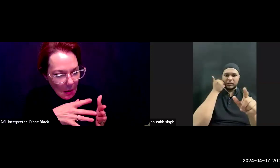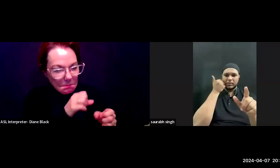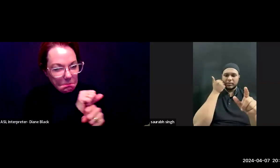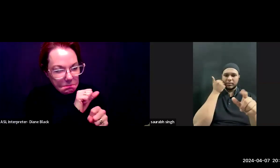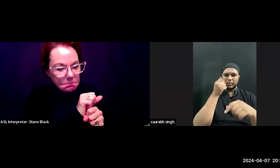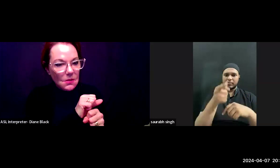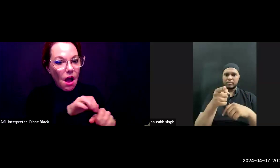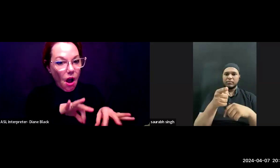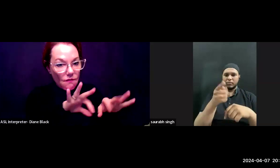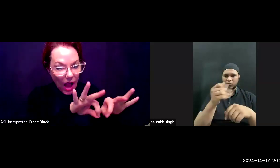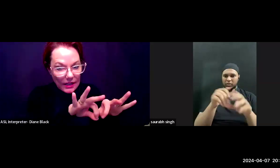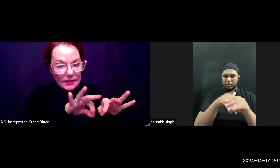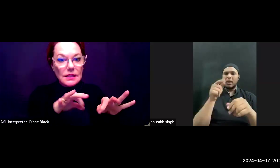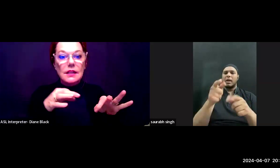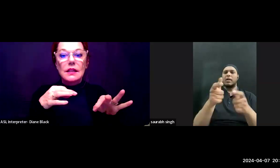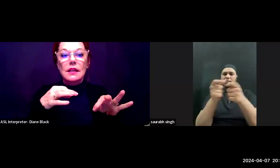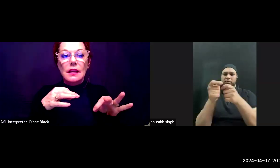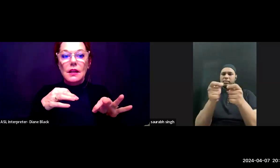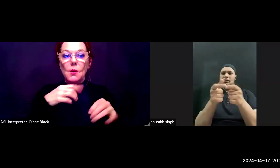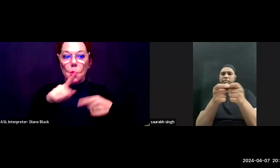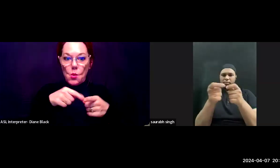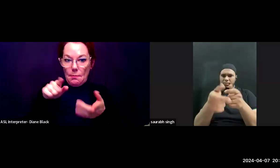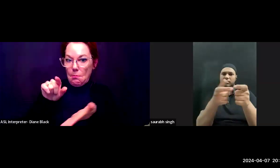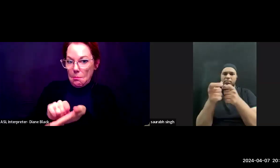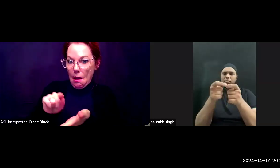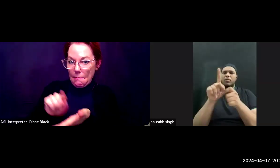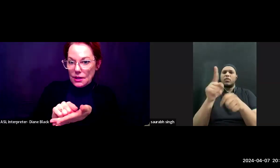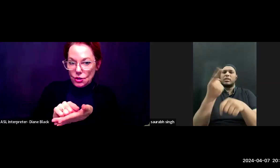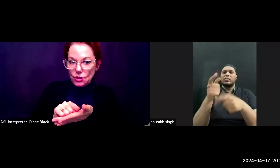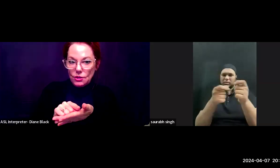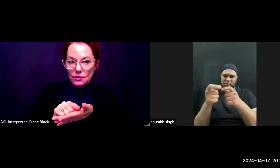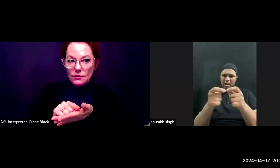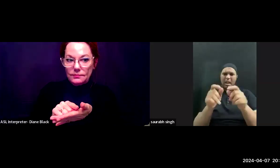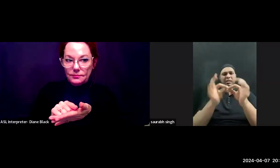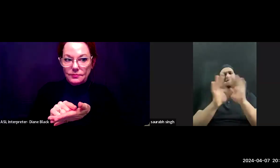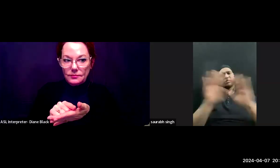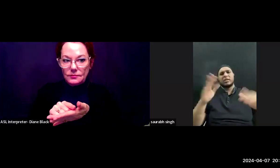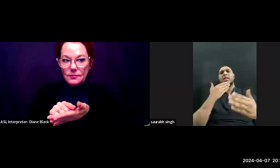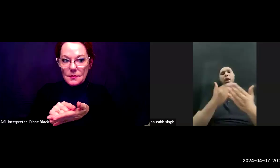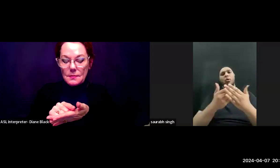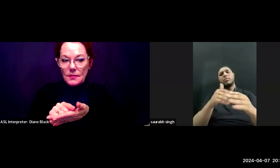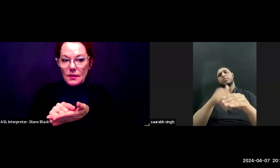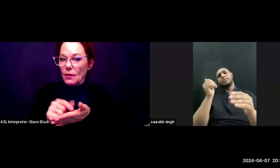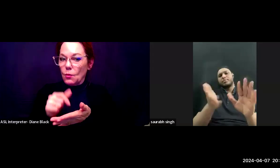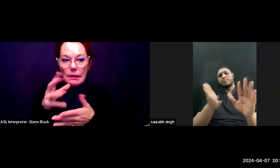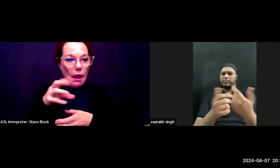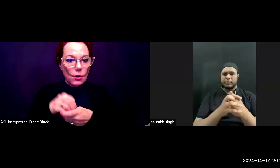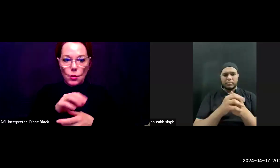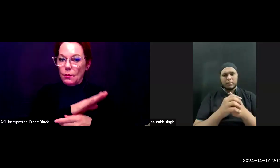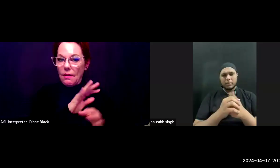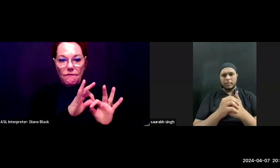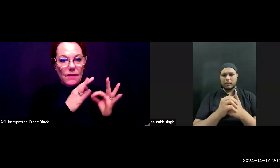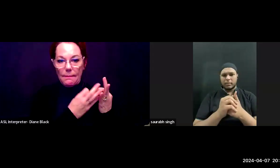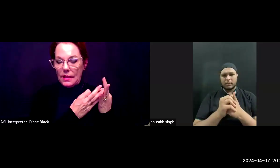not digital days when we published in a hard print their family uh they I we don't know how